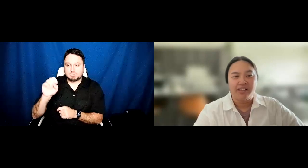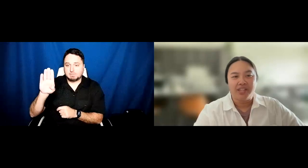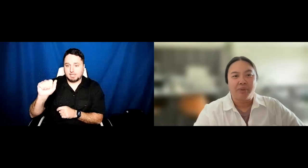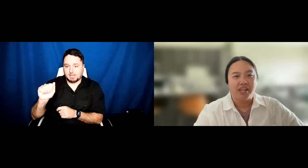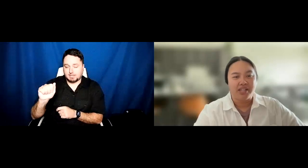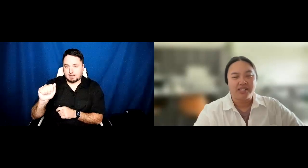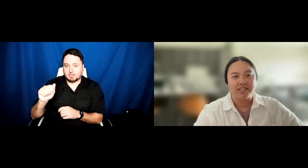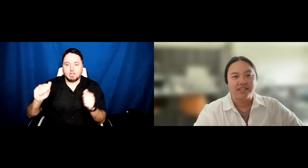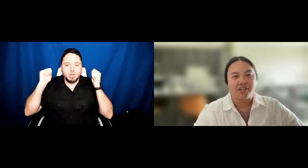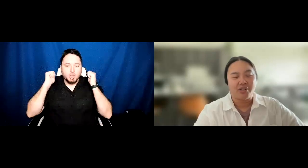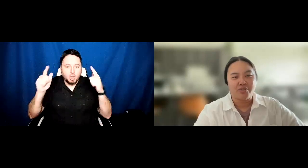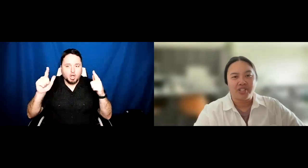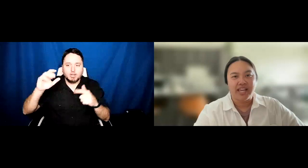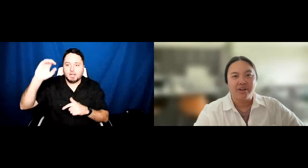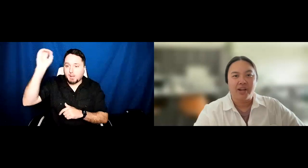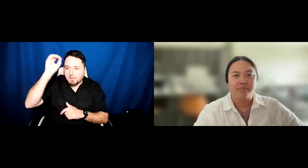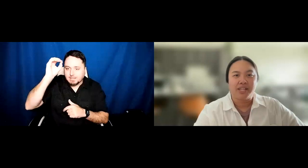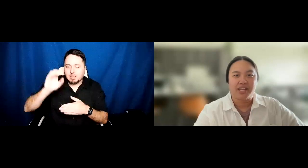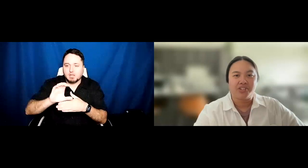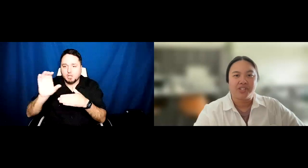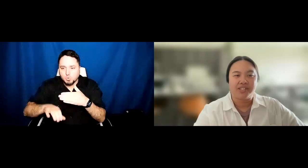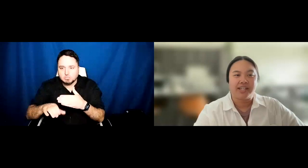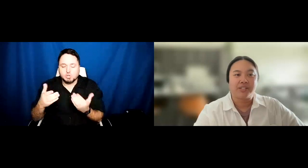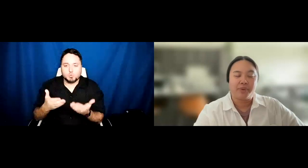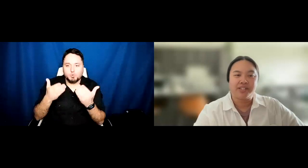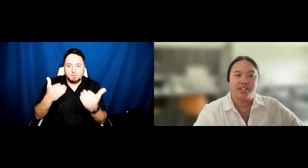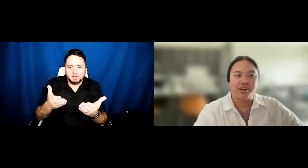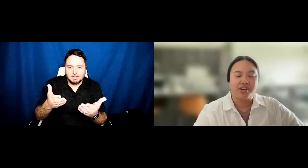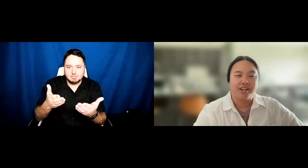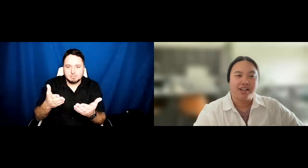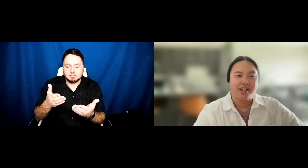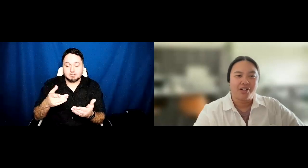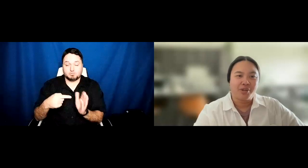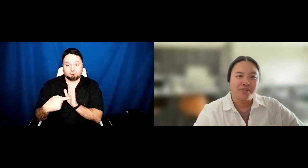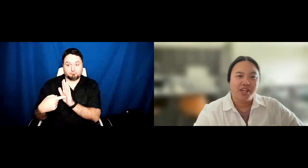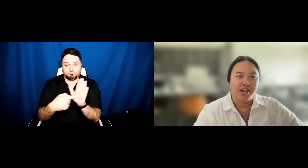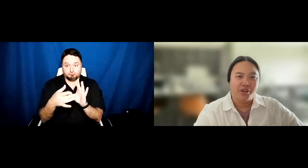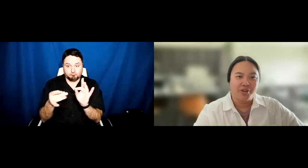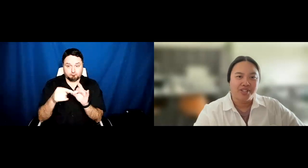all of the opinions, conclusions, and recommendations expressed here are those of the authors